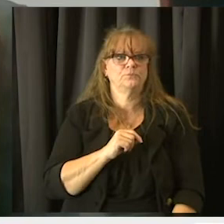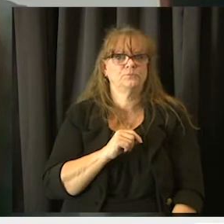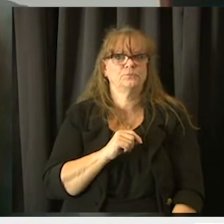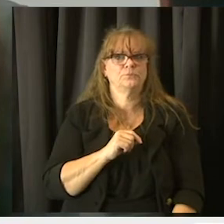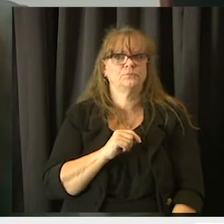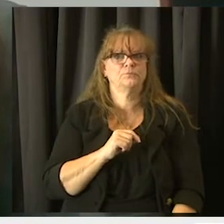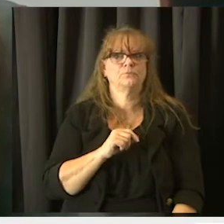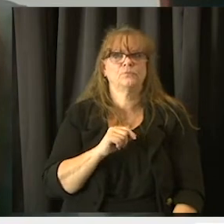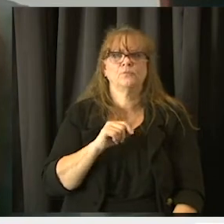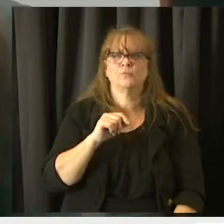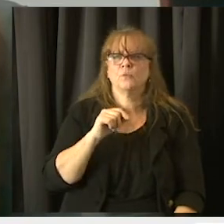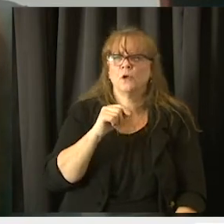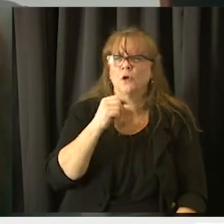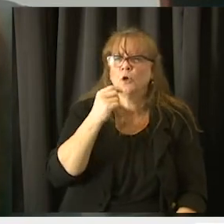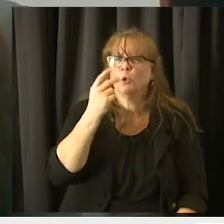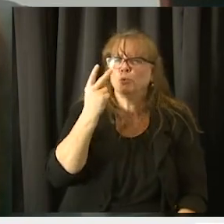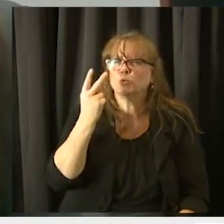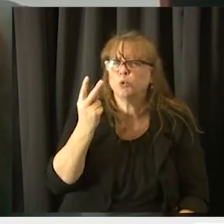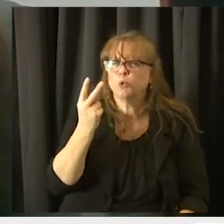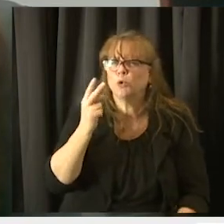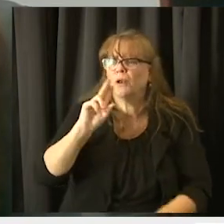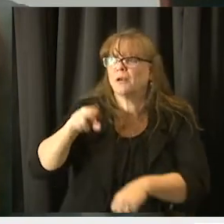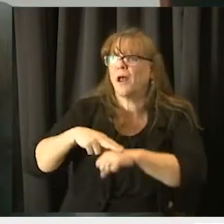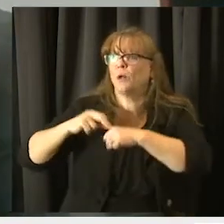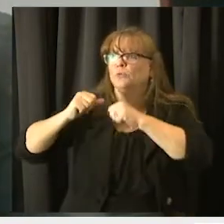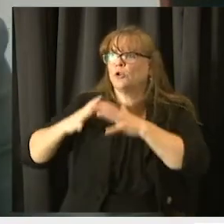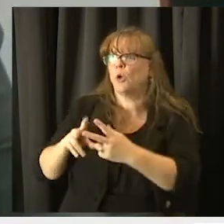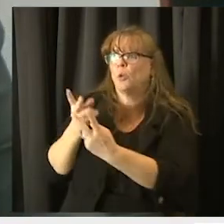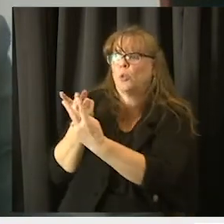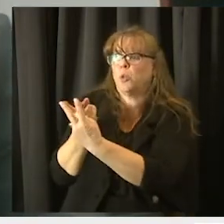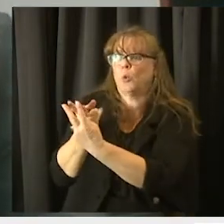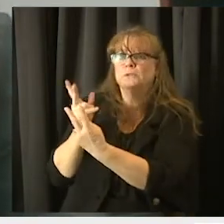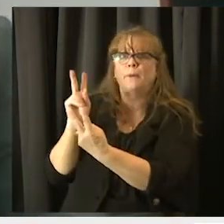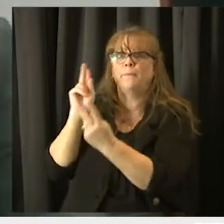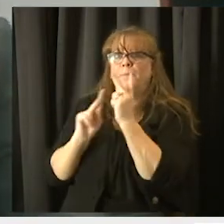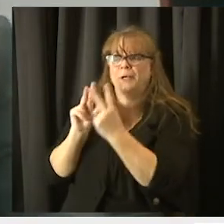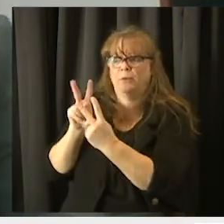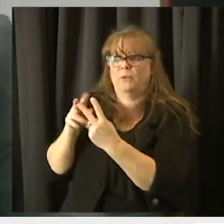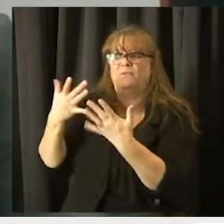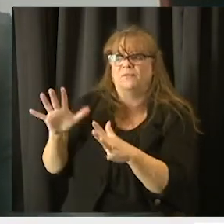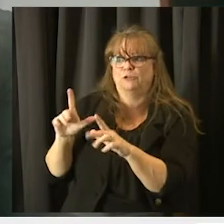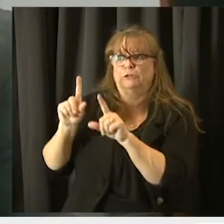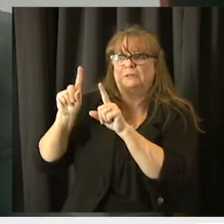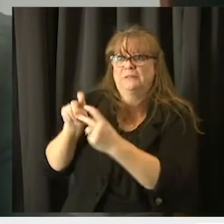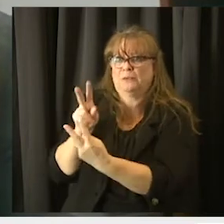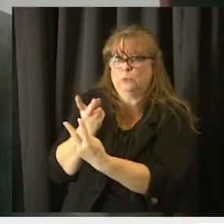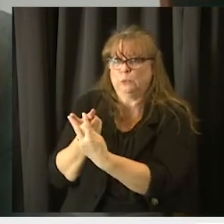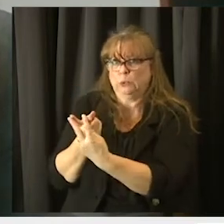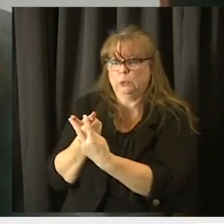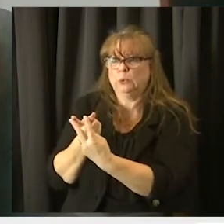were were they the only national guard personnel at that facility um and is there a possibility